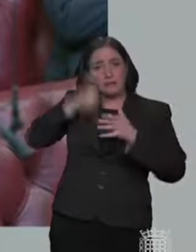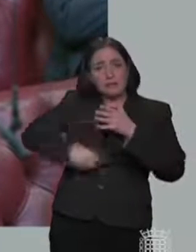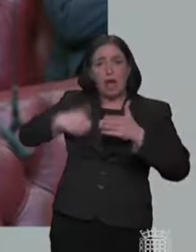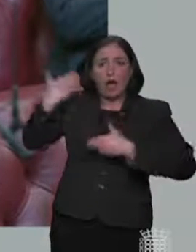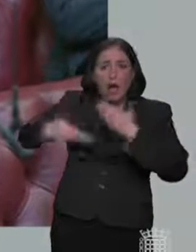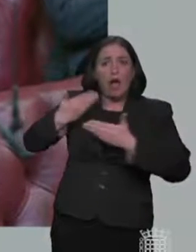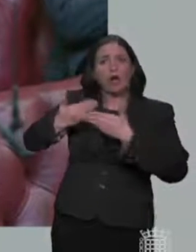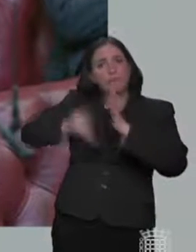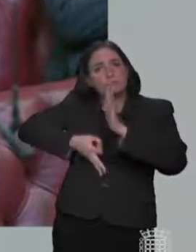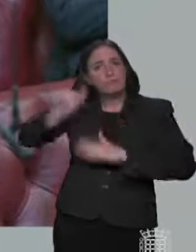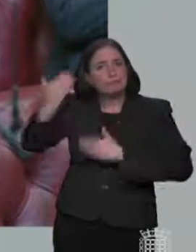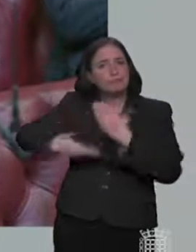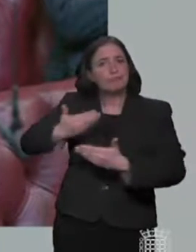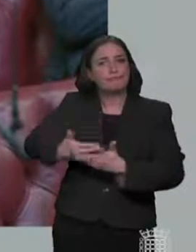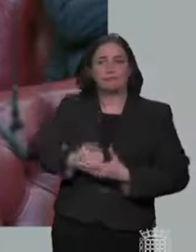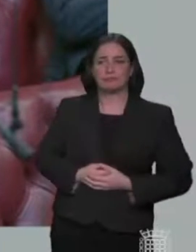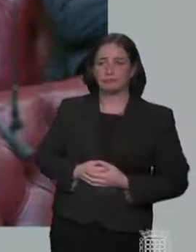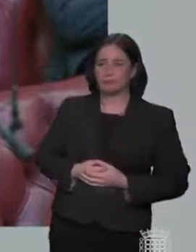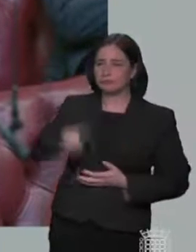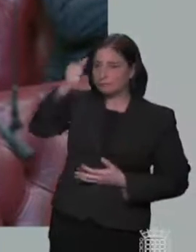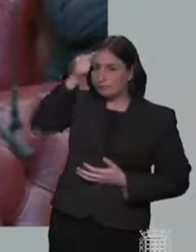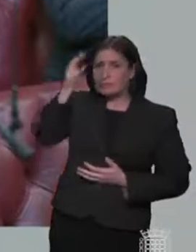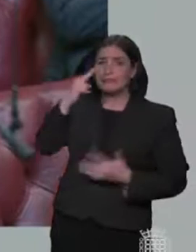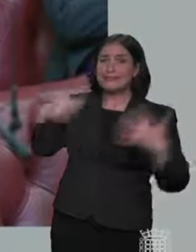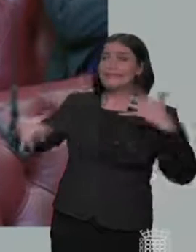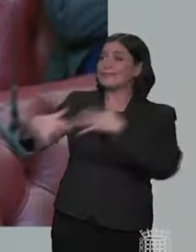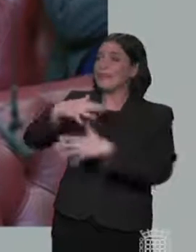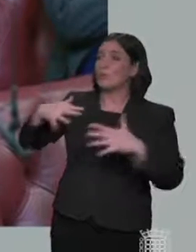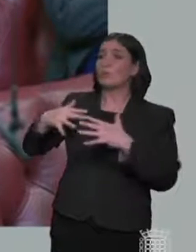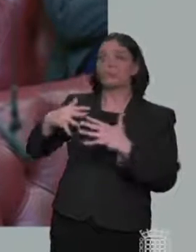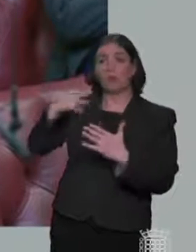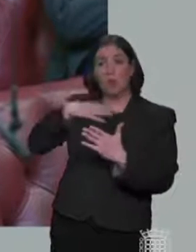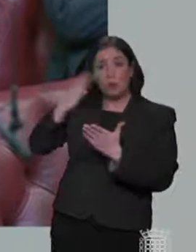wish to see this bill pass unamended into law but i do have some questions for the minister